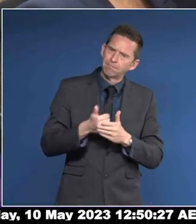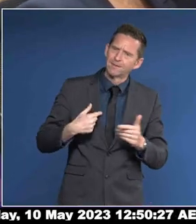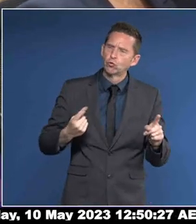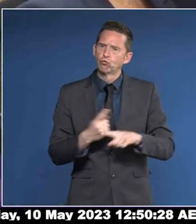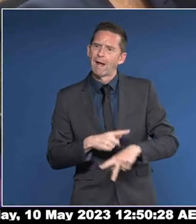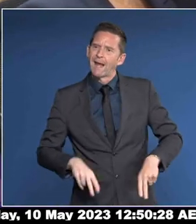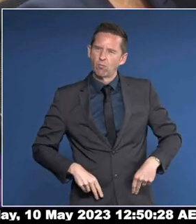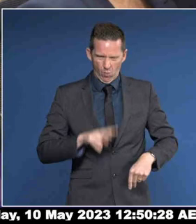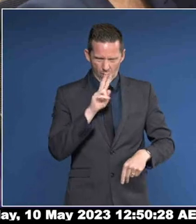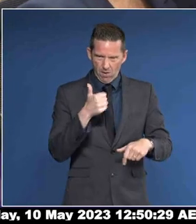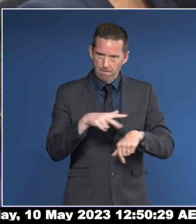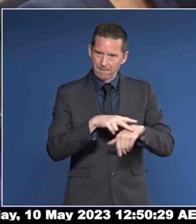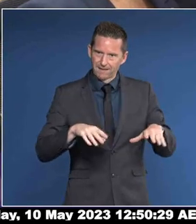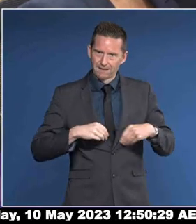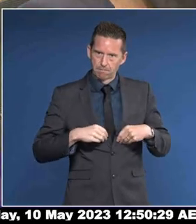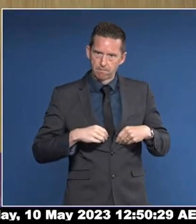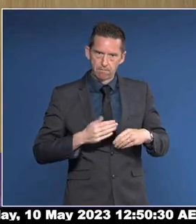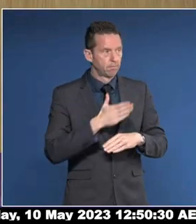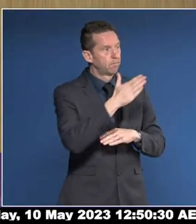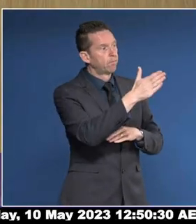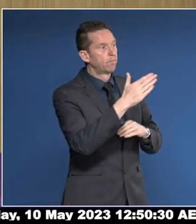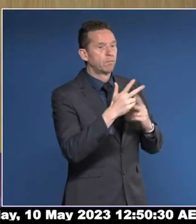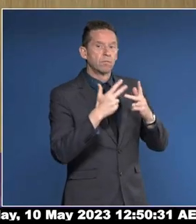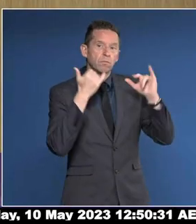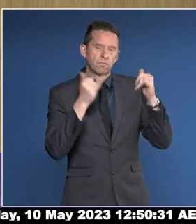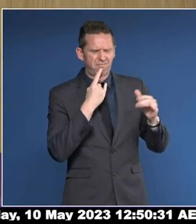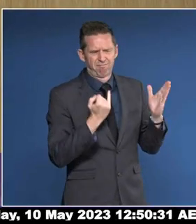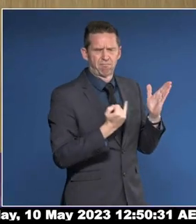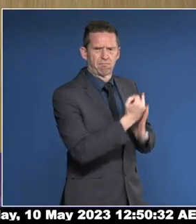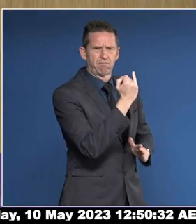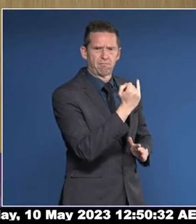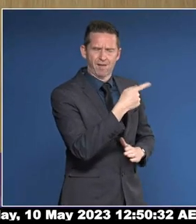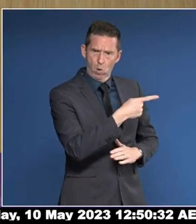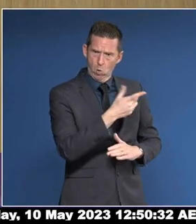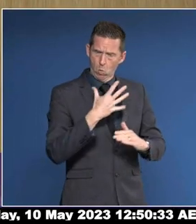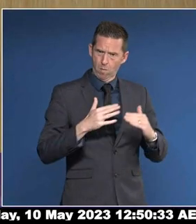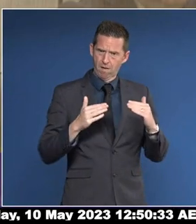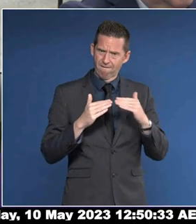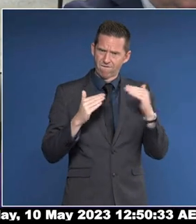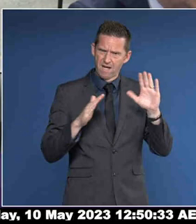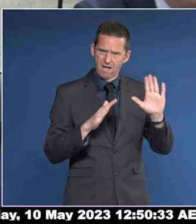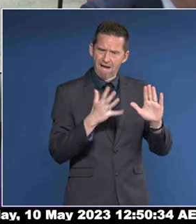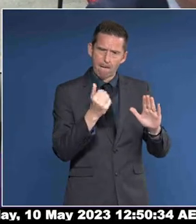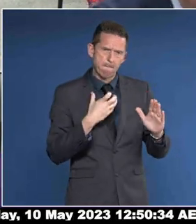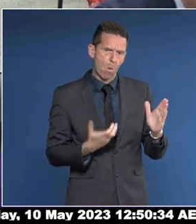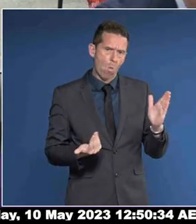MS McMILLAN: I object to that. If Counsel wants to put it fairly, which includes over the page, then that is exactly